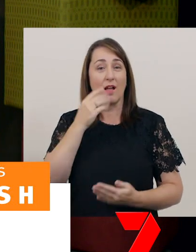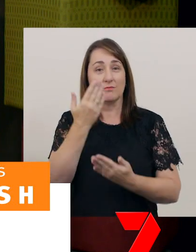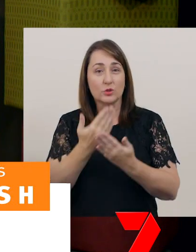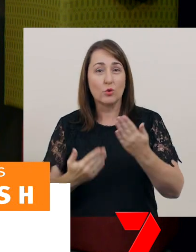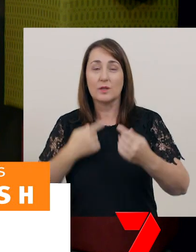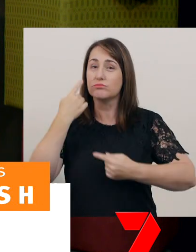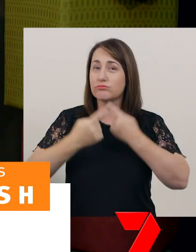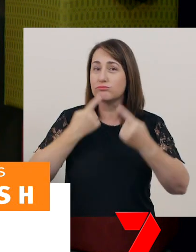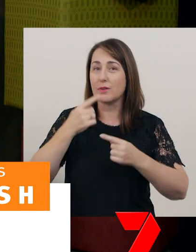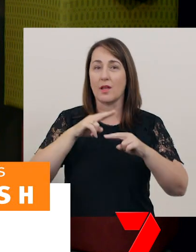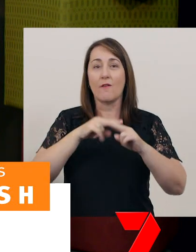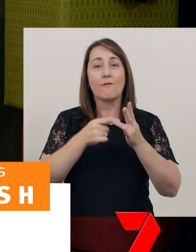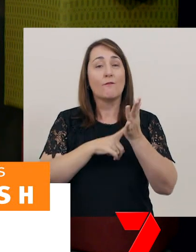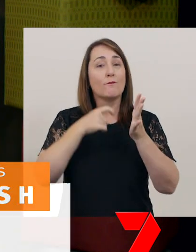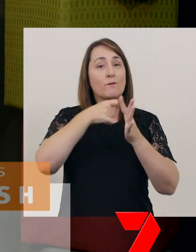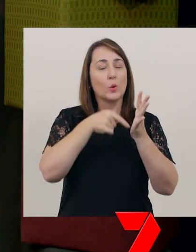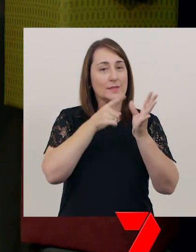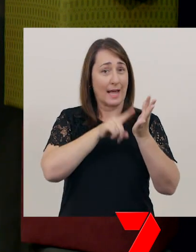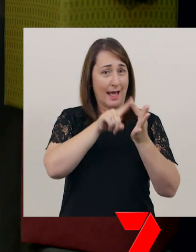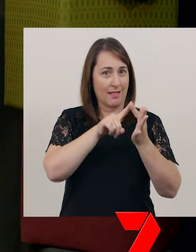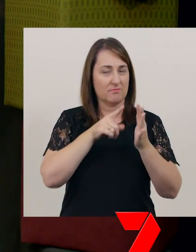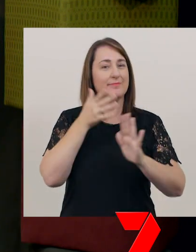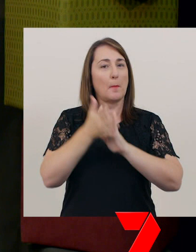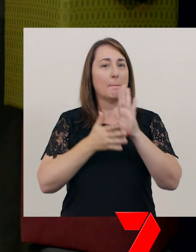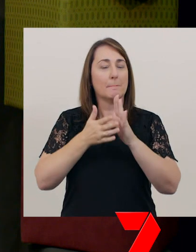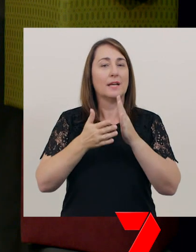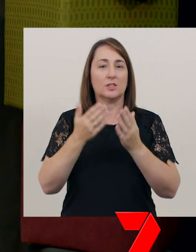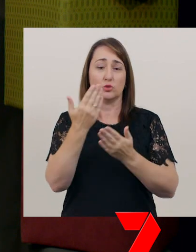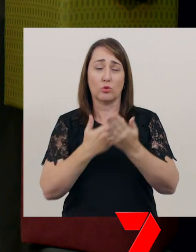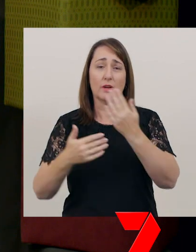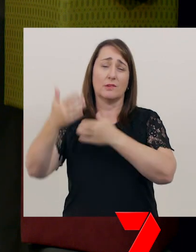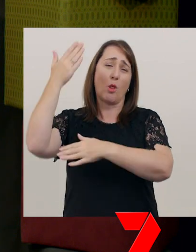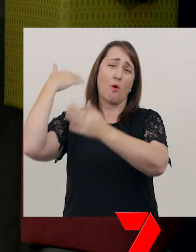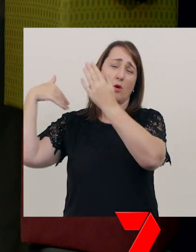A folktale is a story from long ago. This folktale is from ancient China.